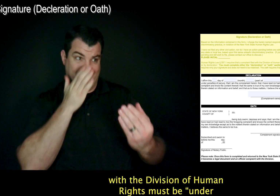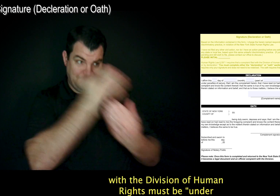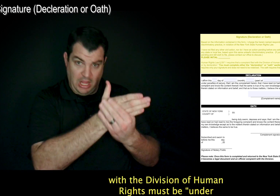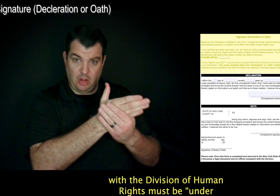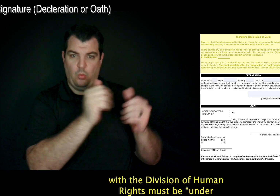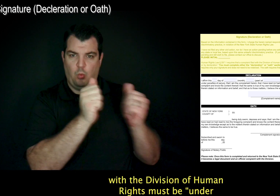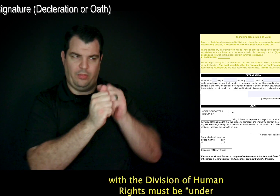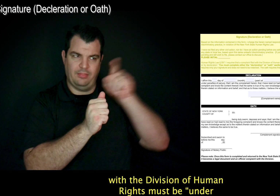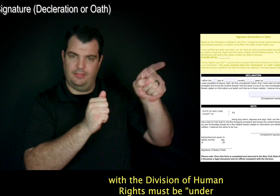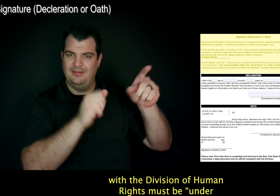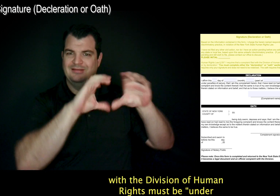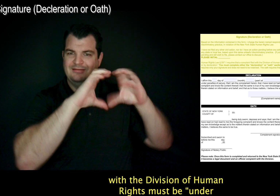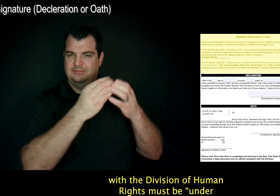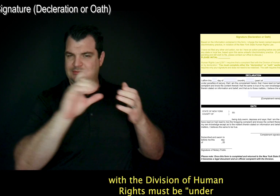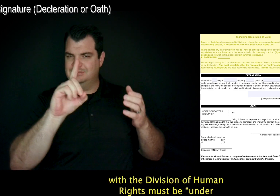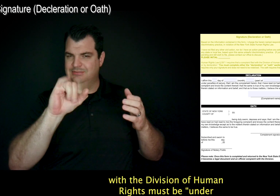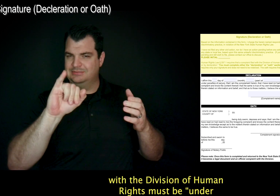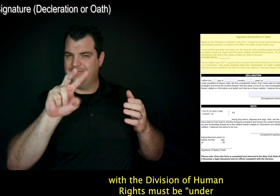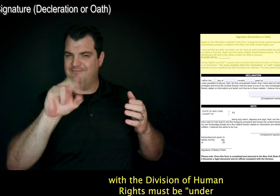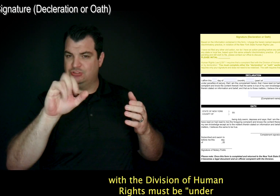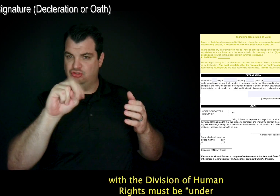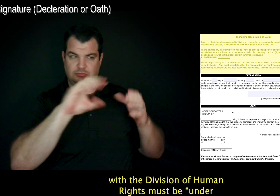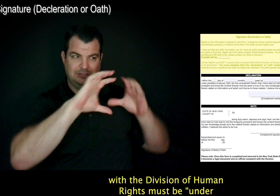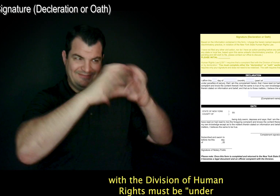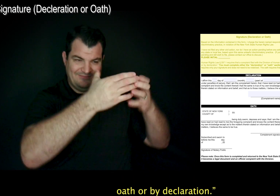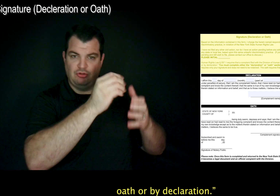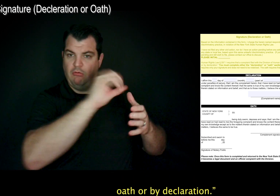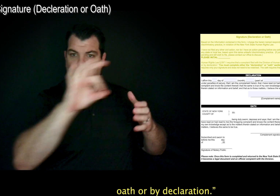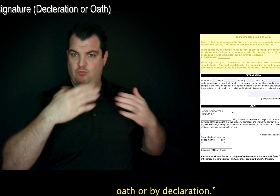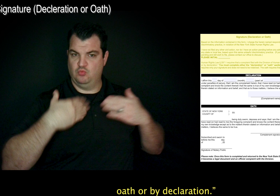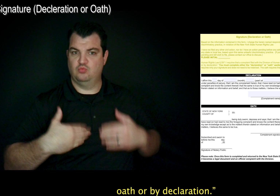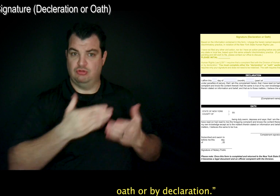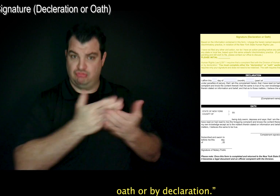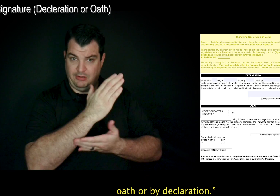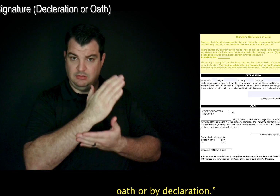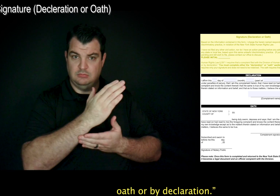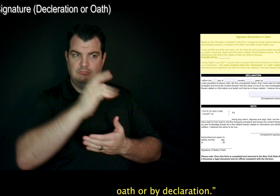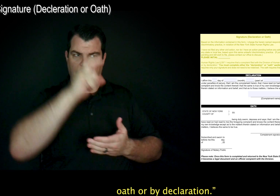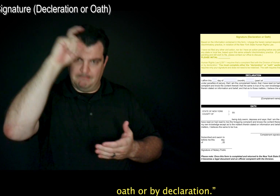with the Division of Human Rights must be “under oath or by declaration.”